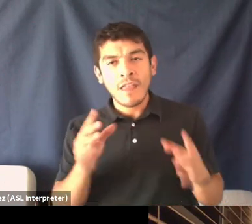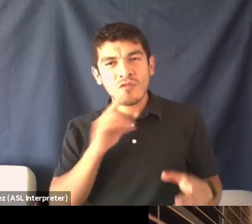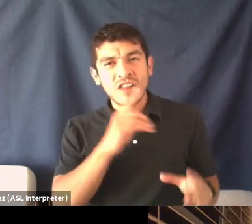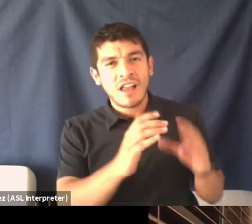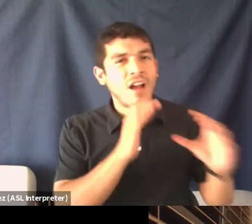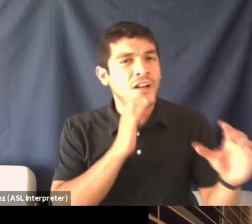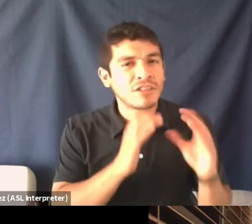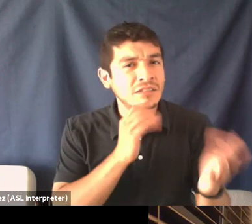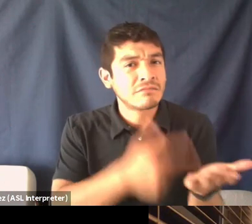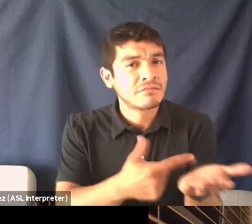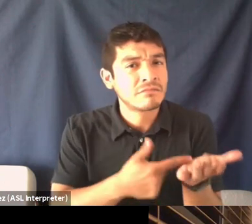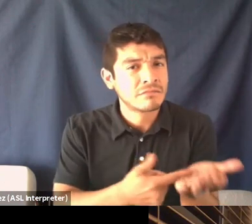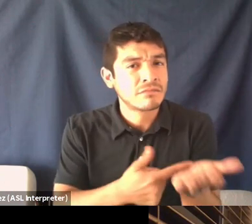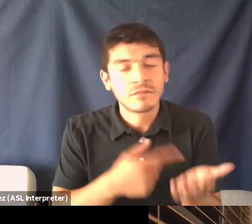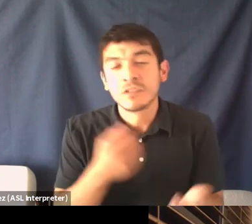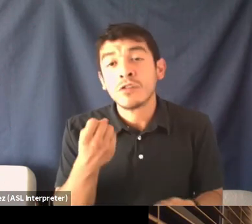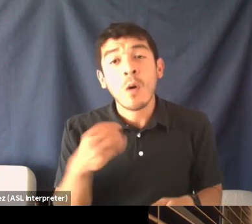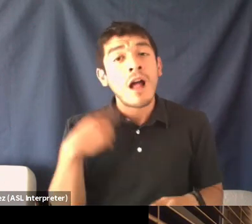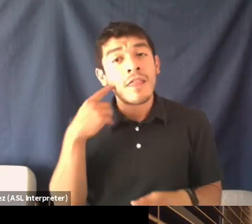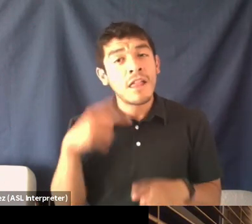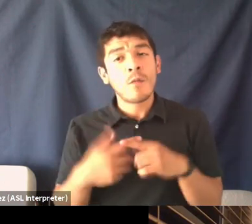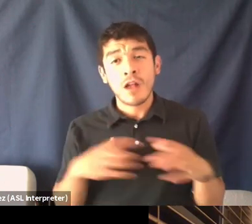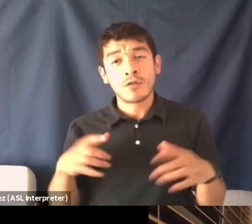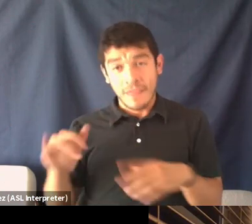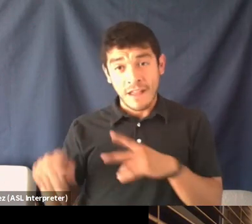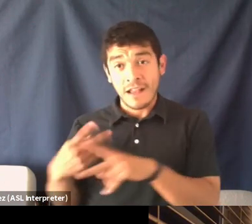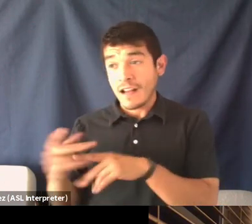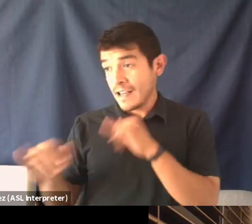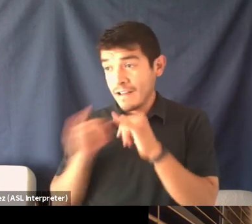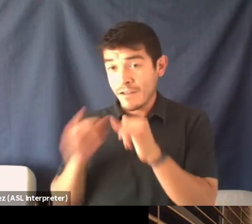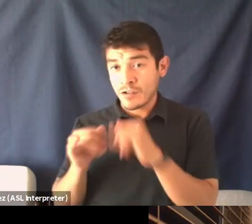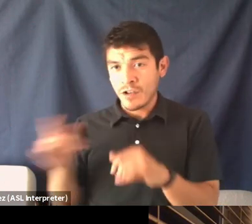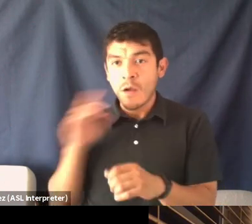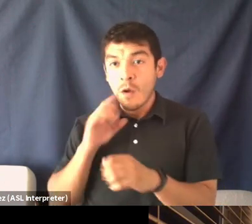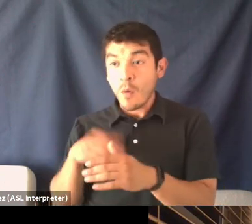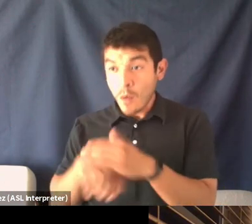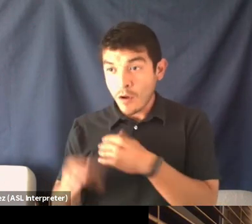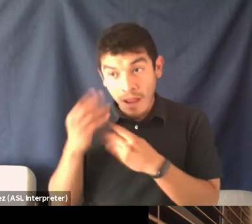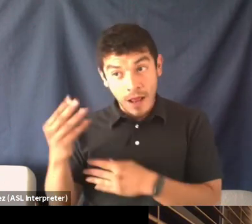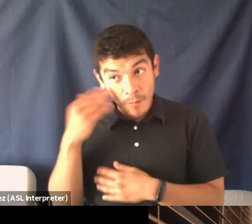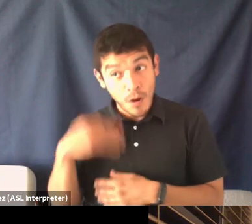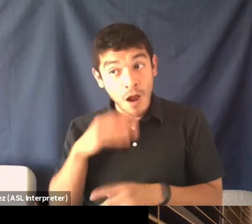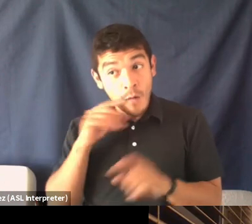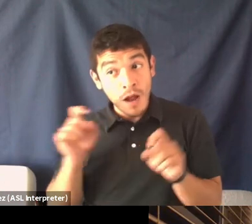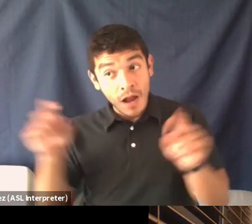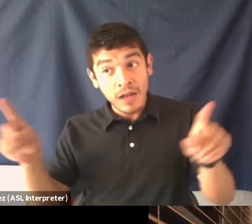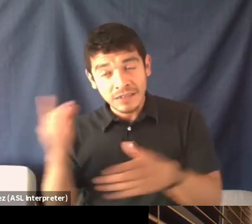So I think when we would do those types of interviews, I would go into it kind of letting them know I was gonna ask them some intense questions.